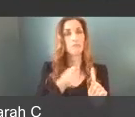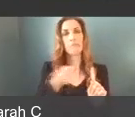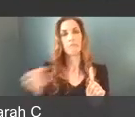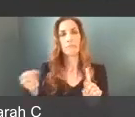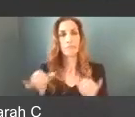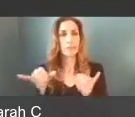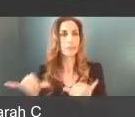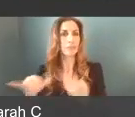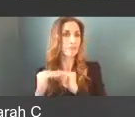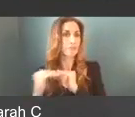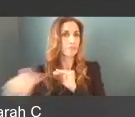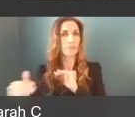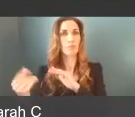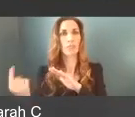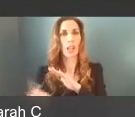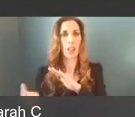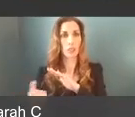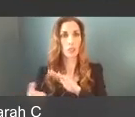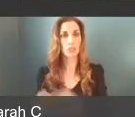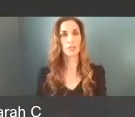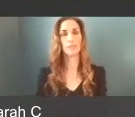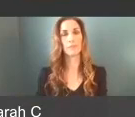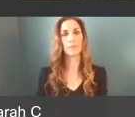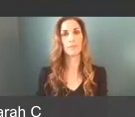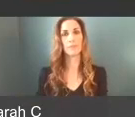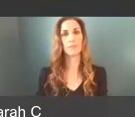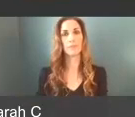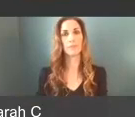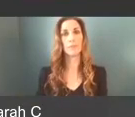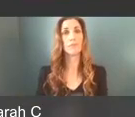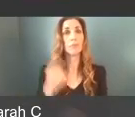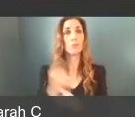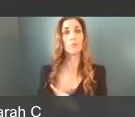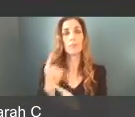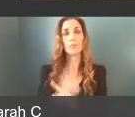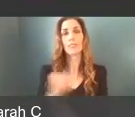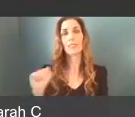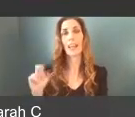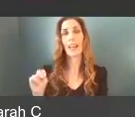in isolation and routine antigen testing is underway for all correctional officers.